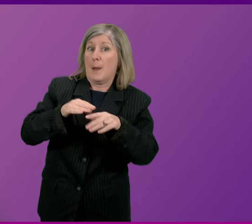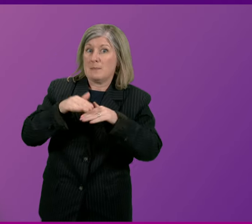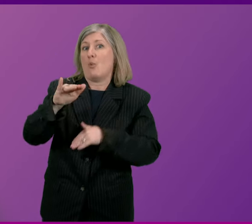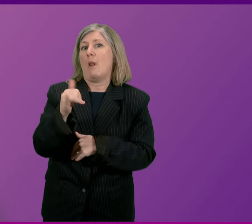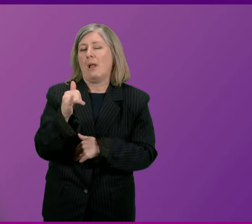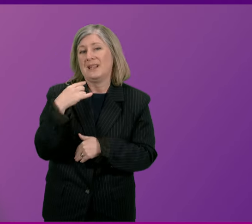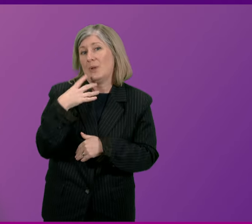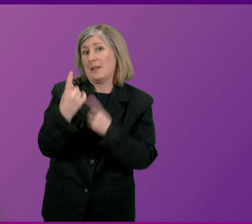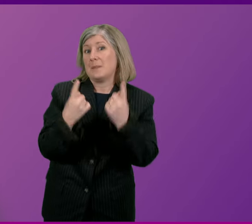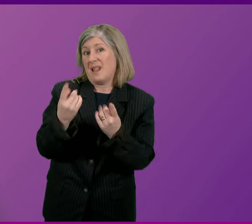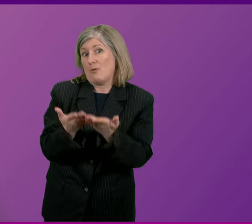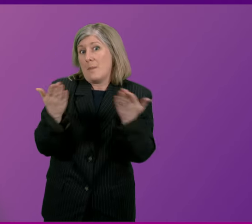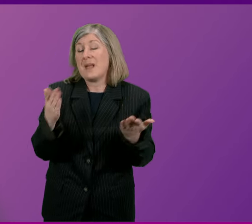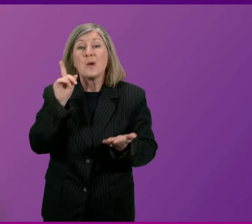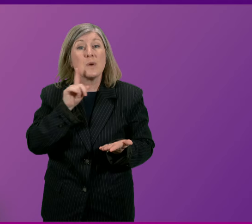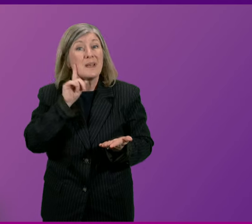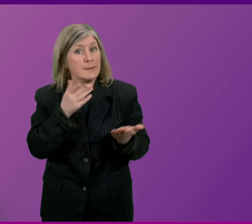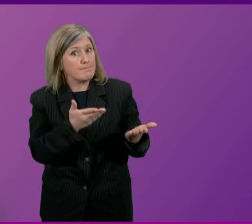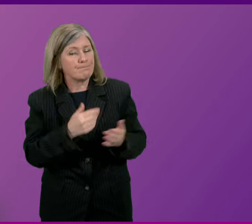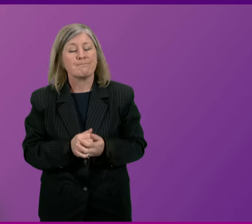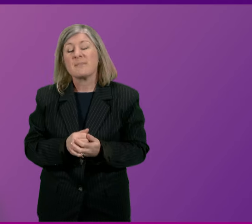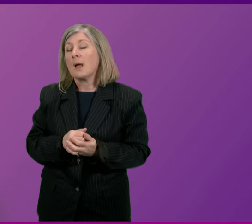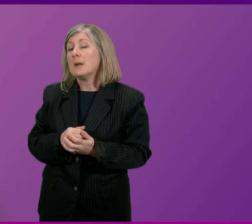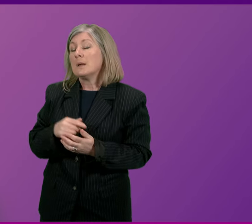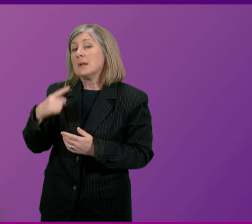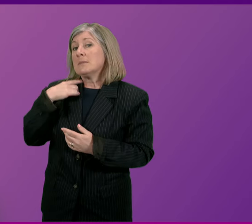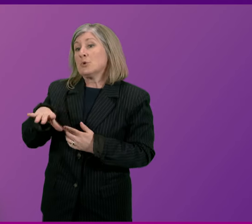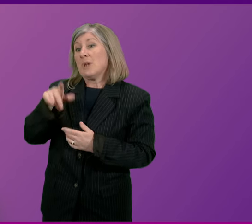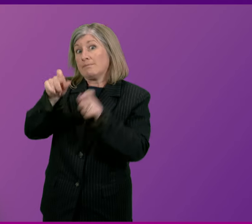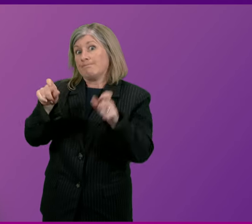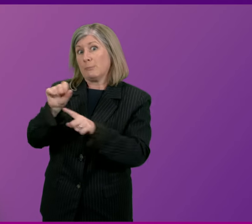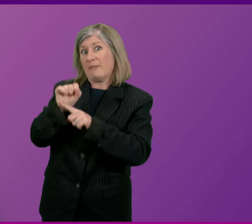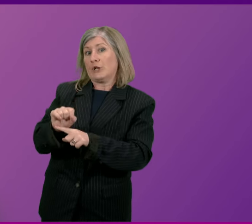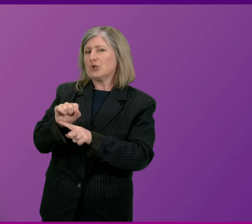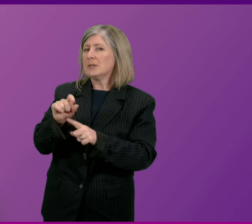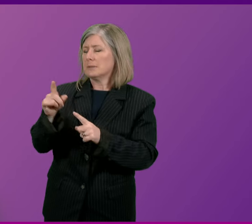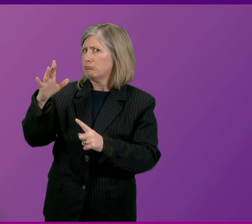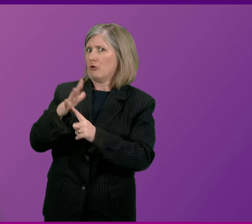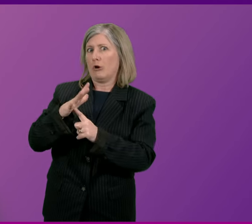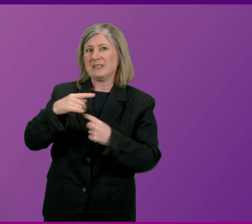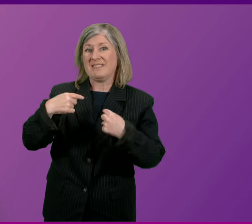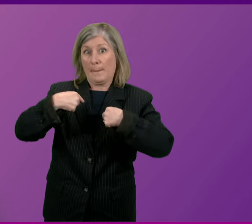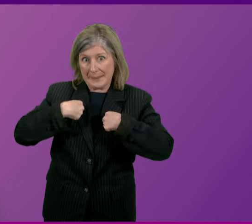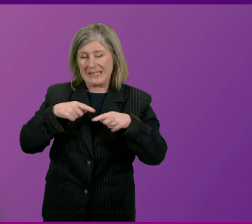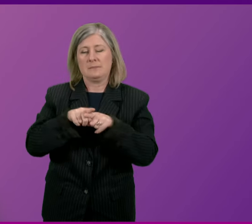Suicide prevention is a key priority for the Scottish Government, and it will be a priority for me, as First Minister. In September 2022, with the Convention of